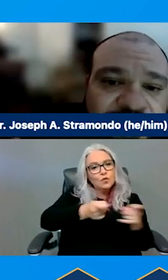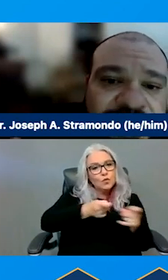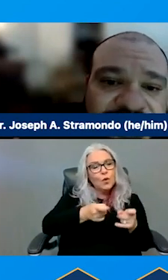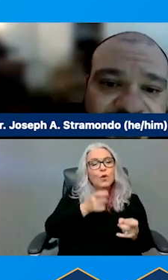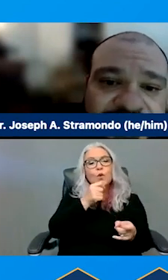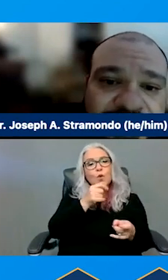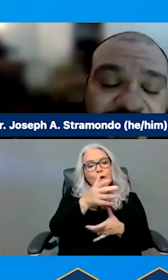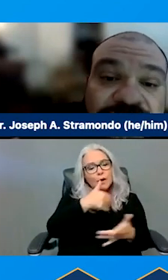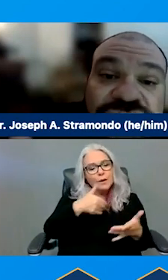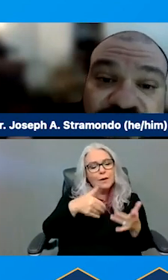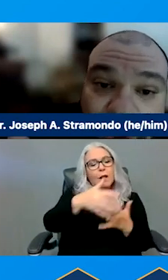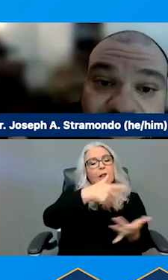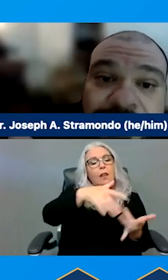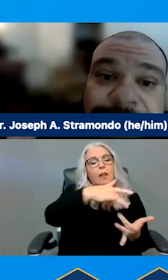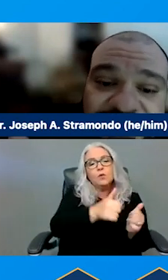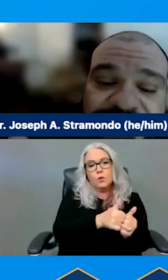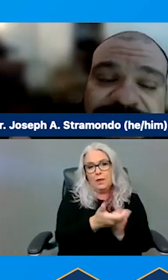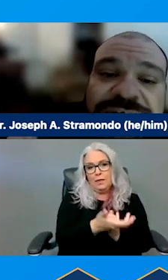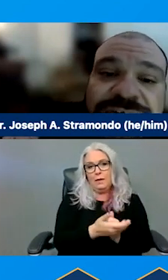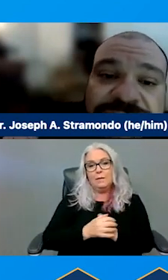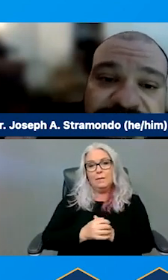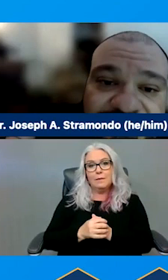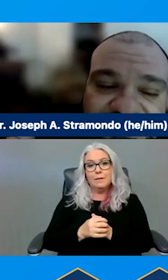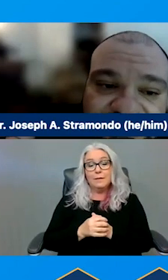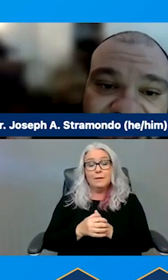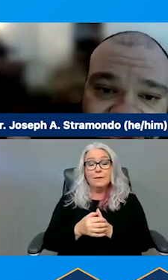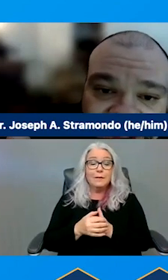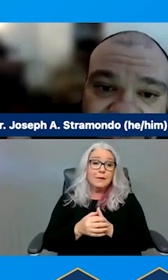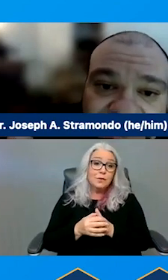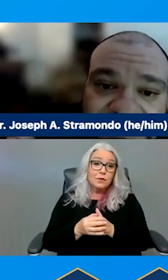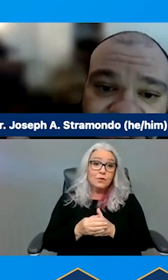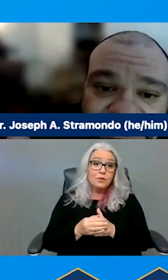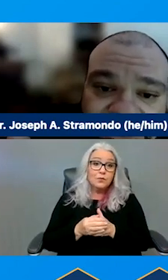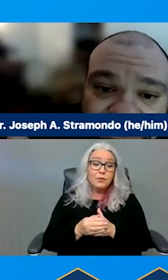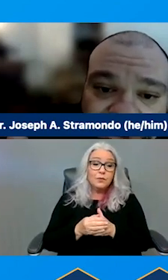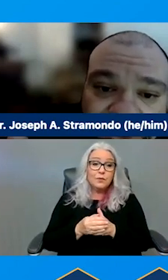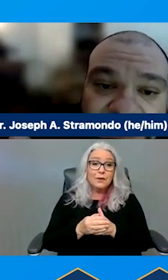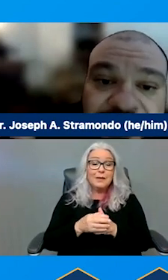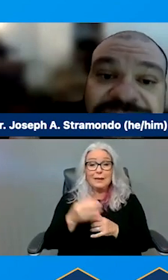are in physical proximity with. So it makes this strategy of